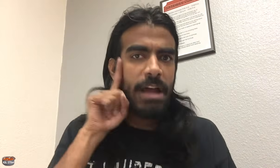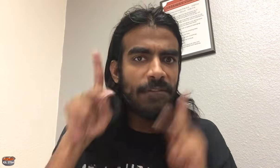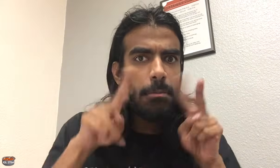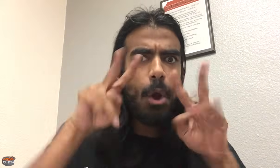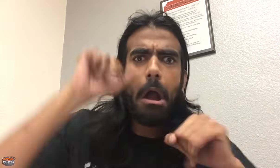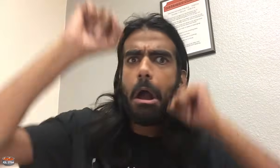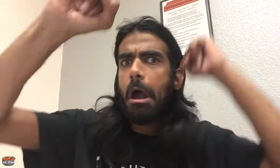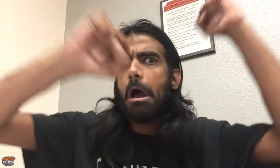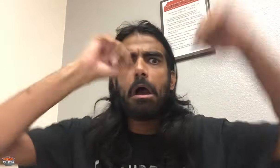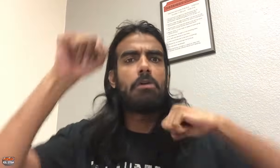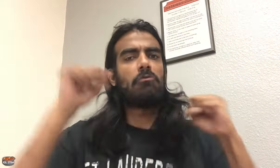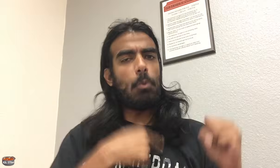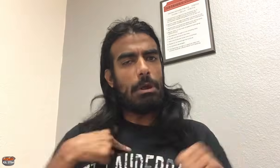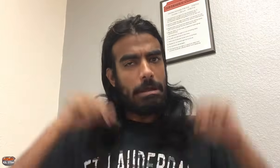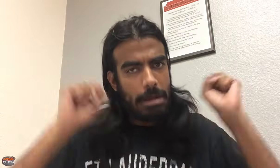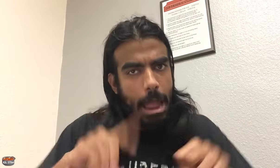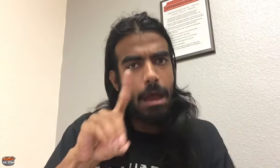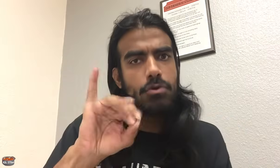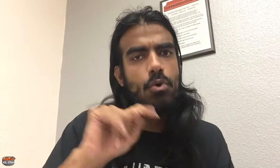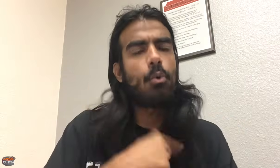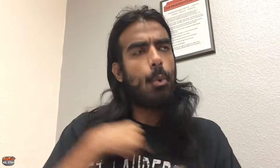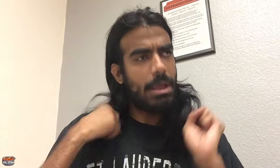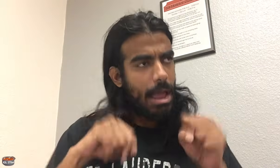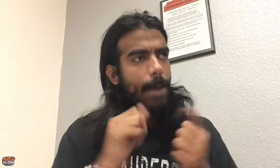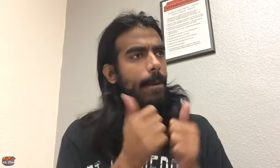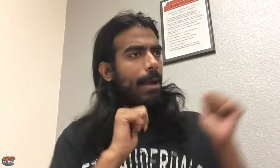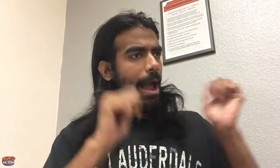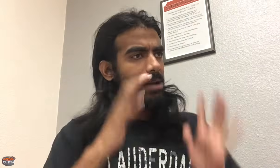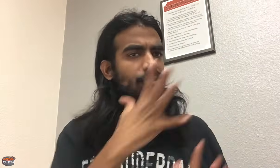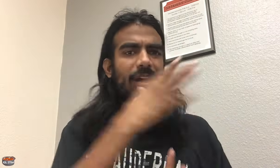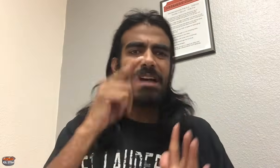Really it was so inspiring for Deaf people. They loved it. As an audience,